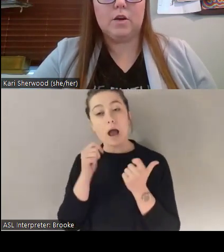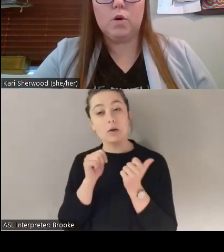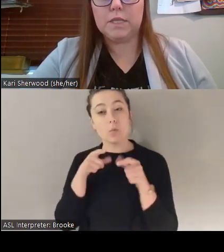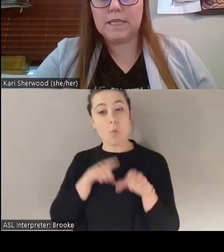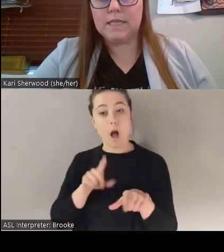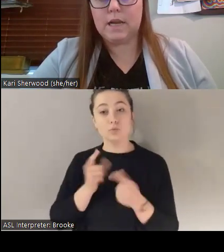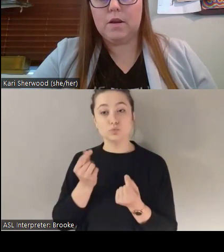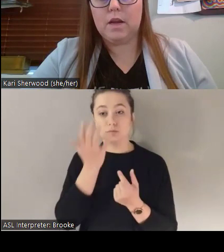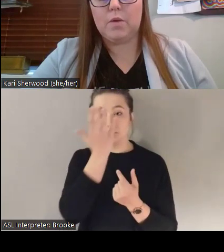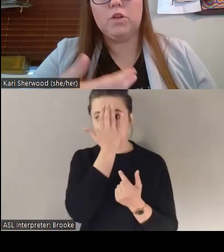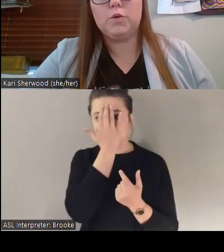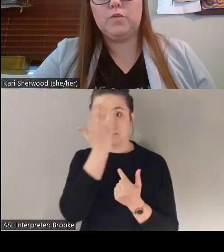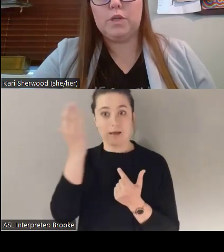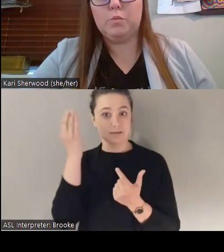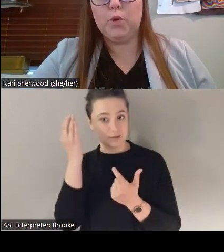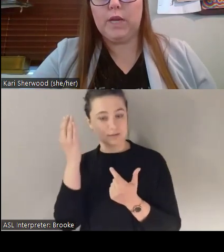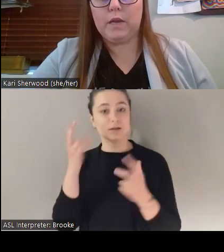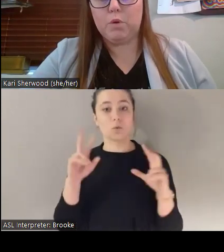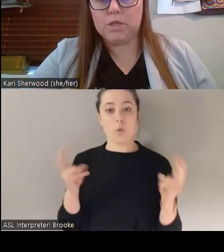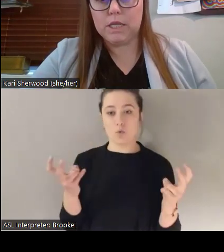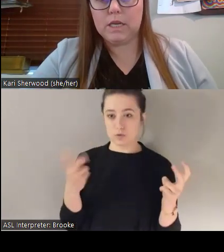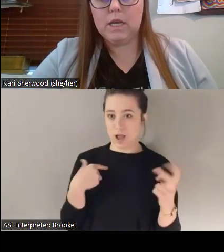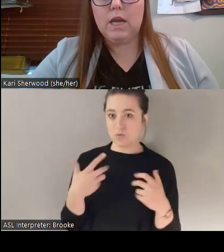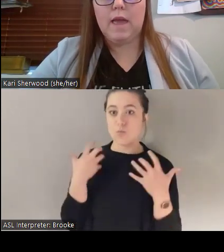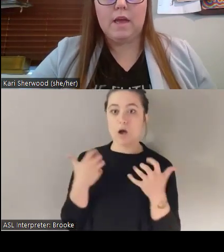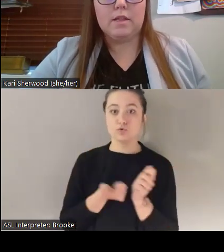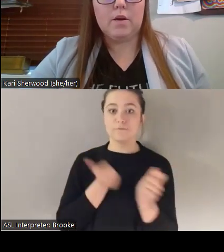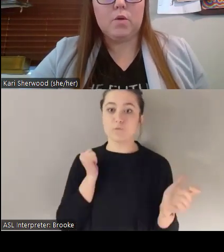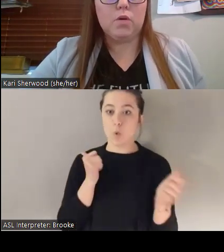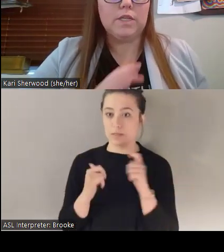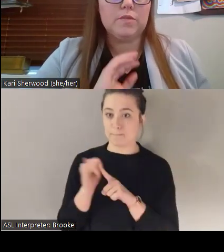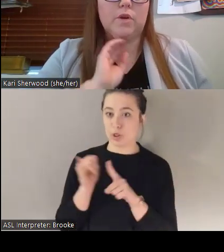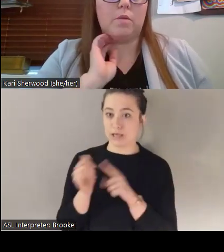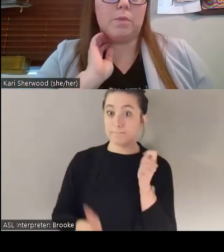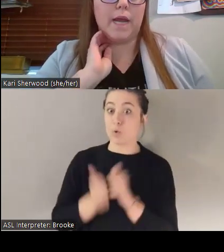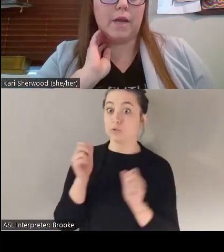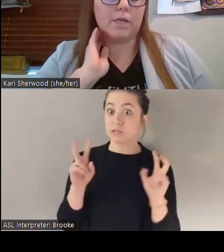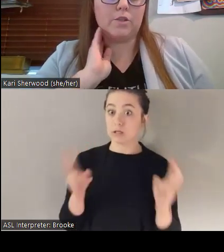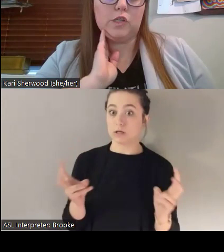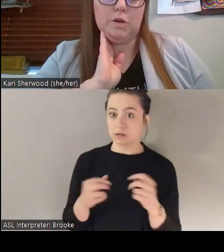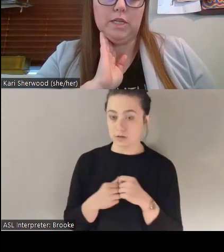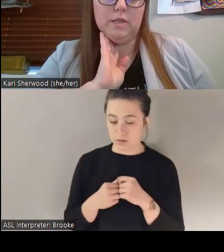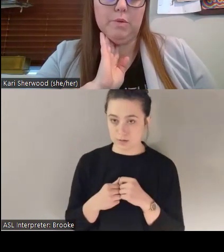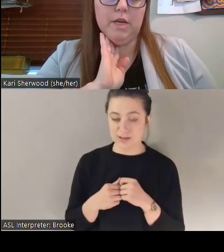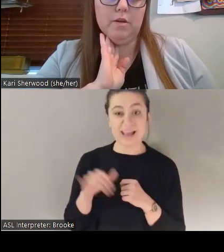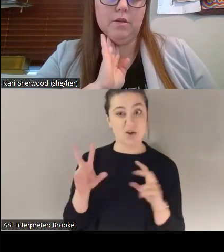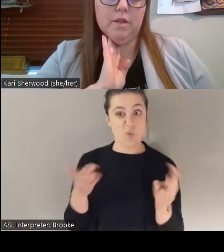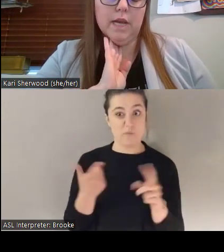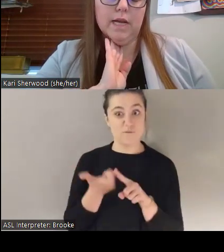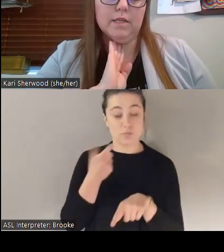a quote that says, I want to avoid the bullying mostly. And that quote is from a research participant that